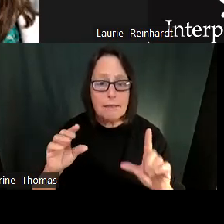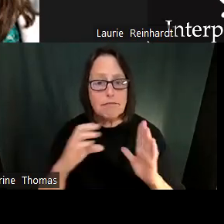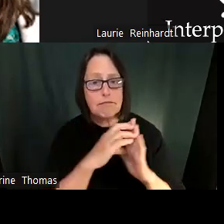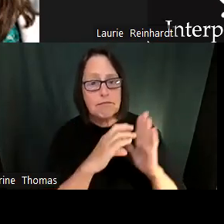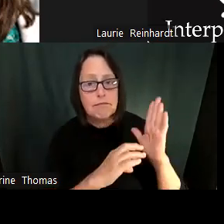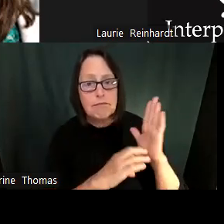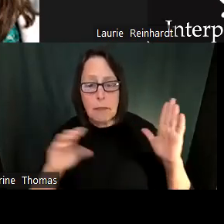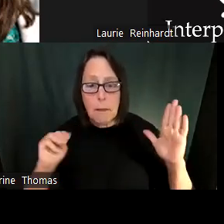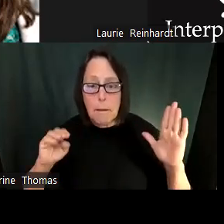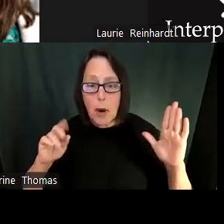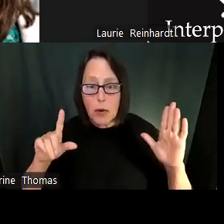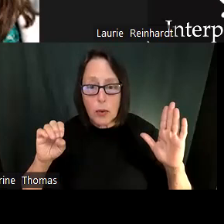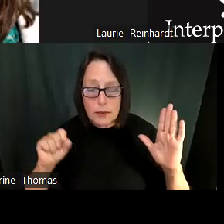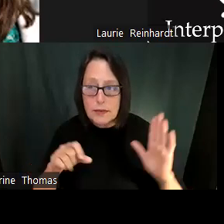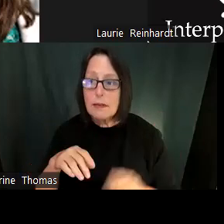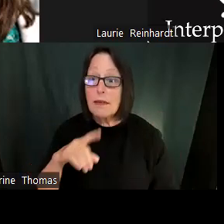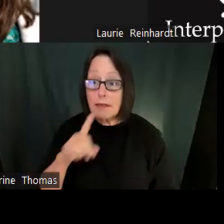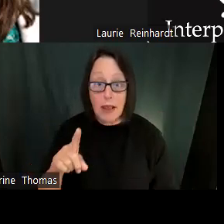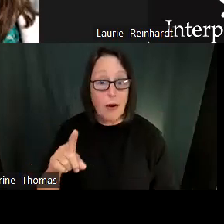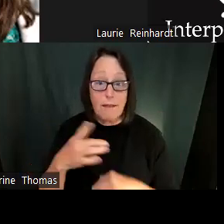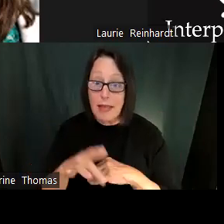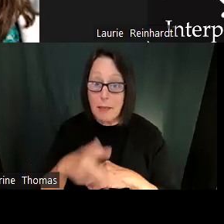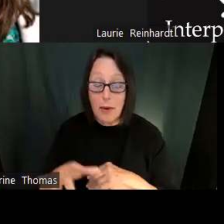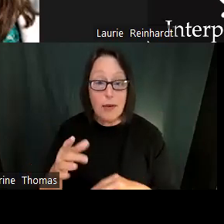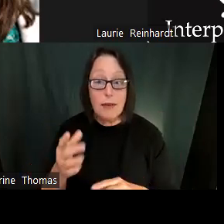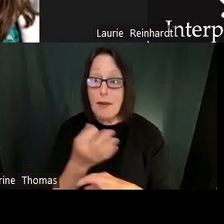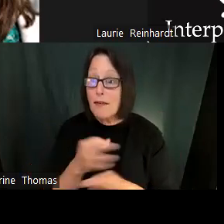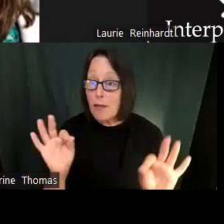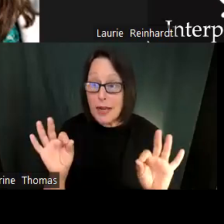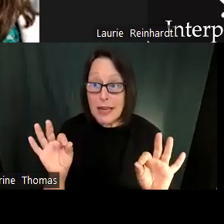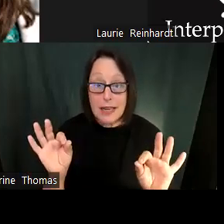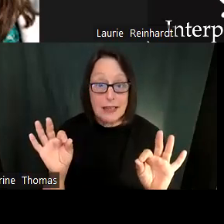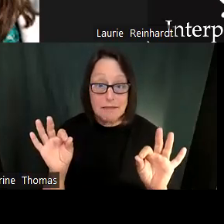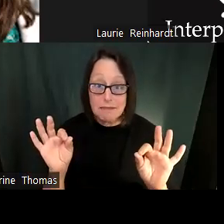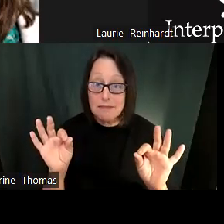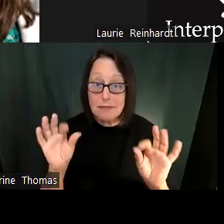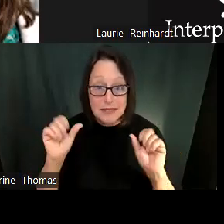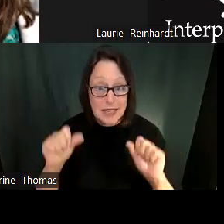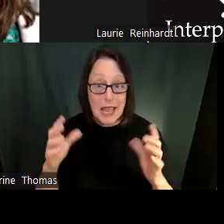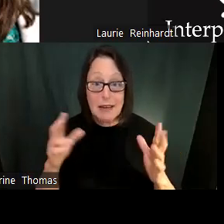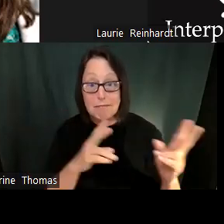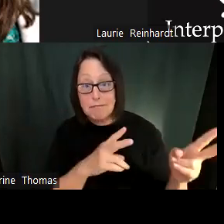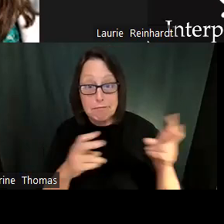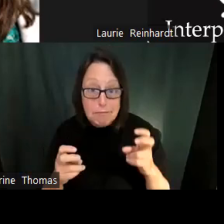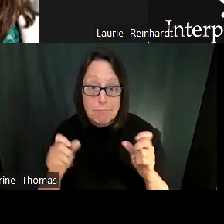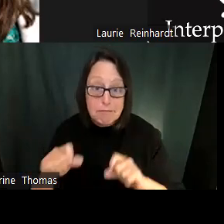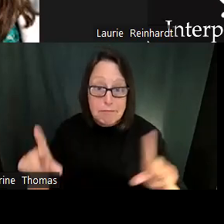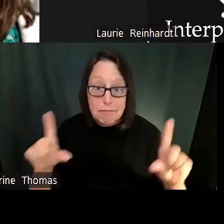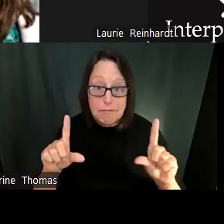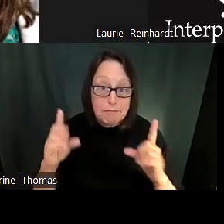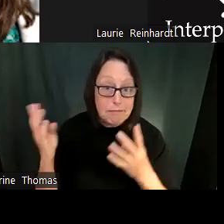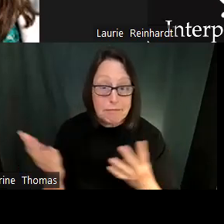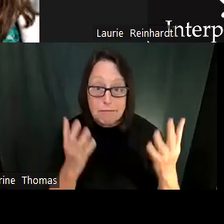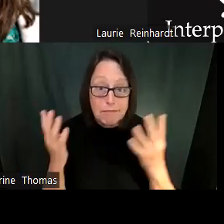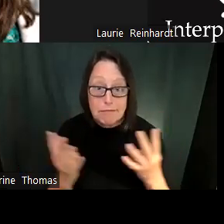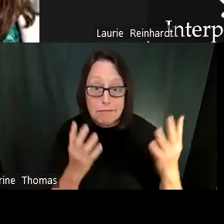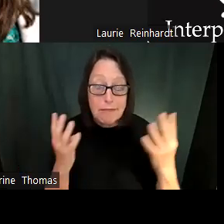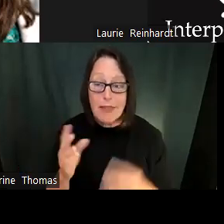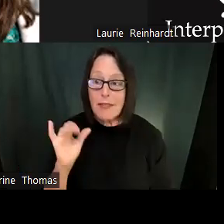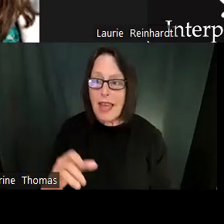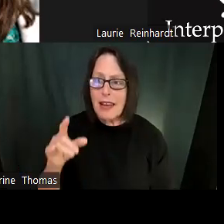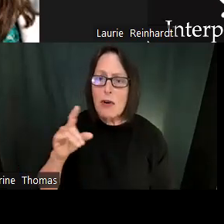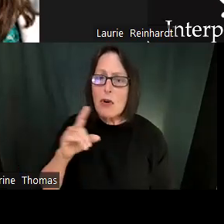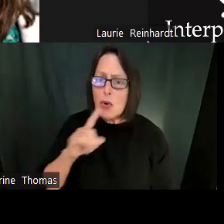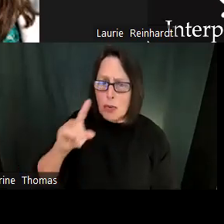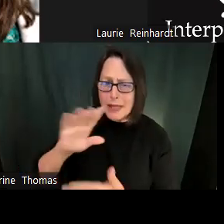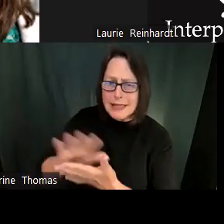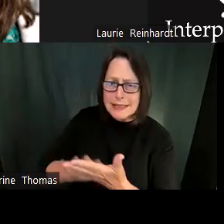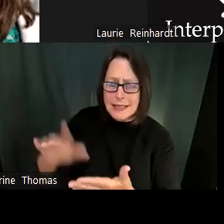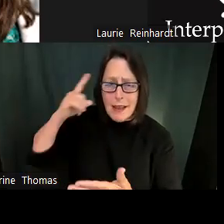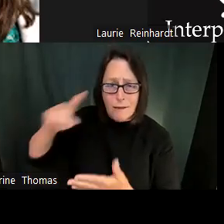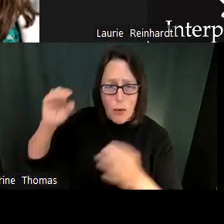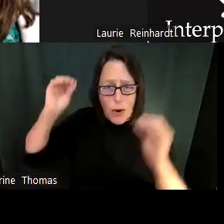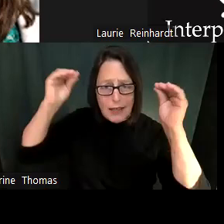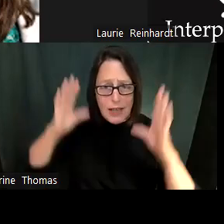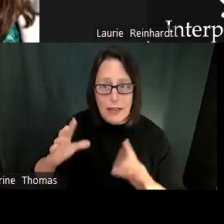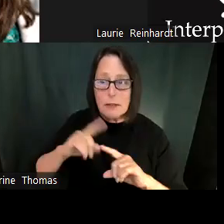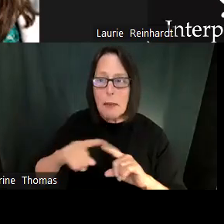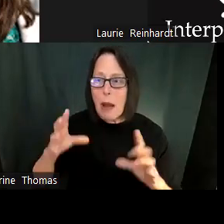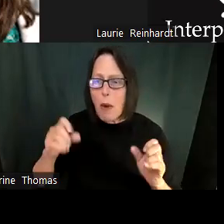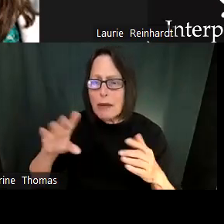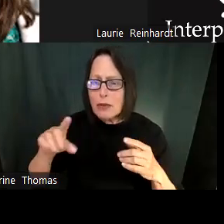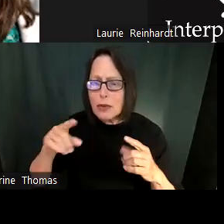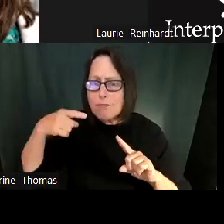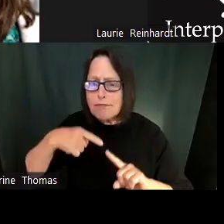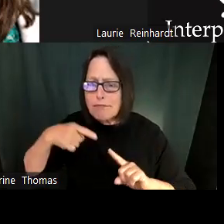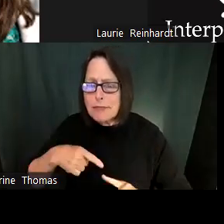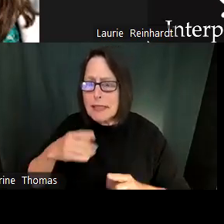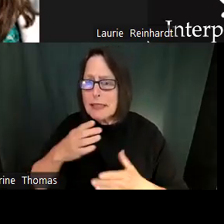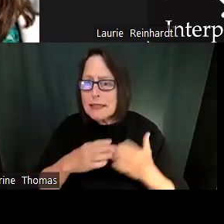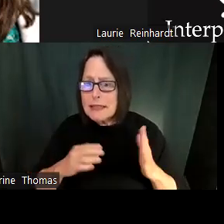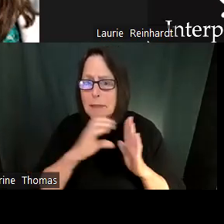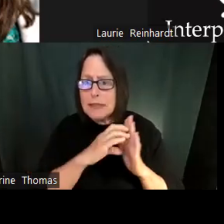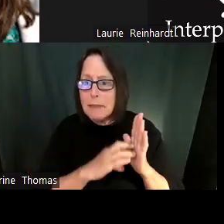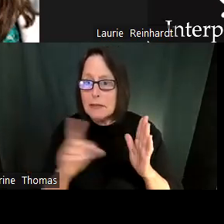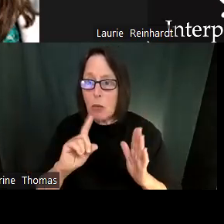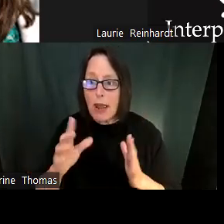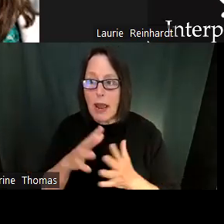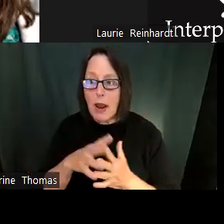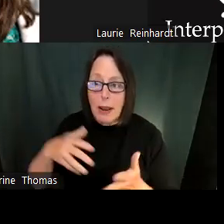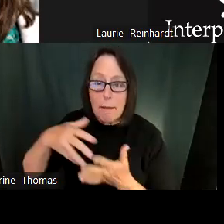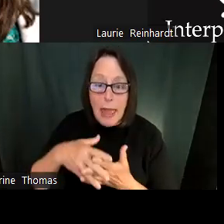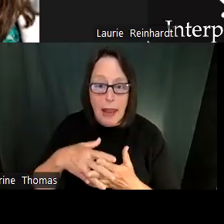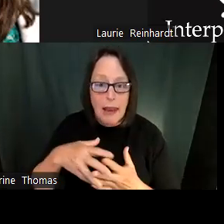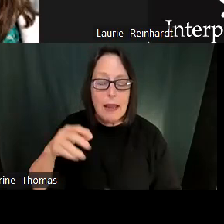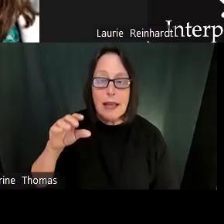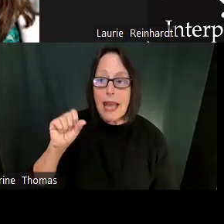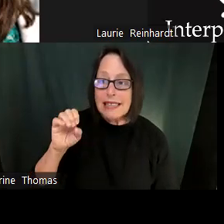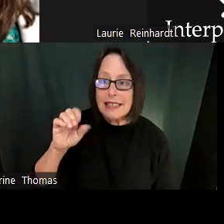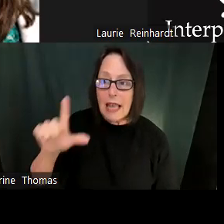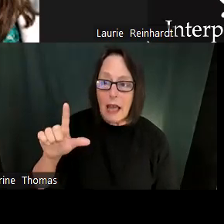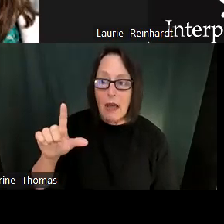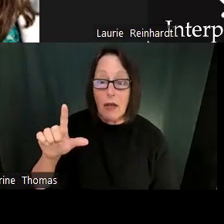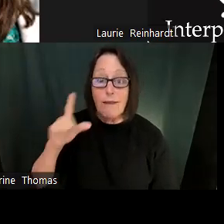Thank you. And then finally, Social Marshal learning online modules. I just wanted to highlight that.